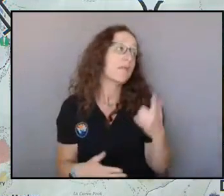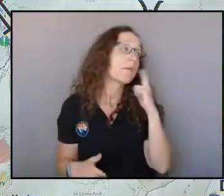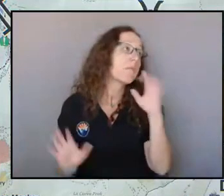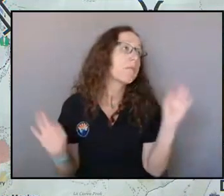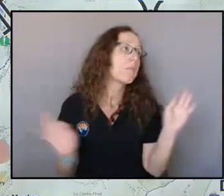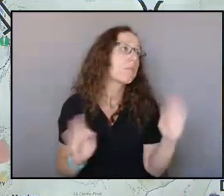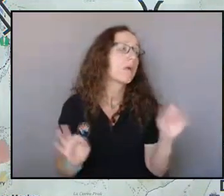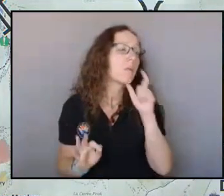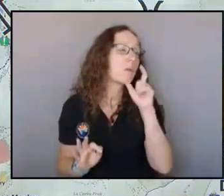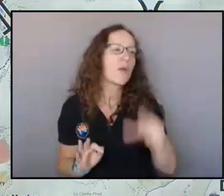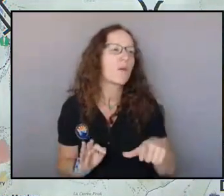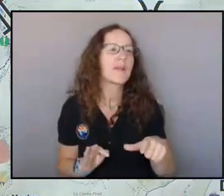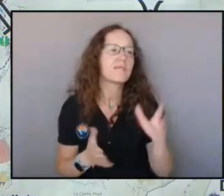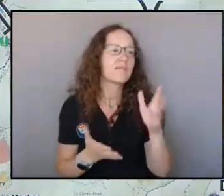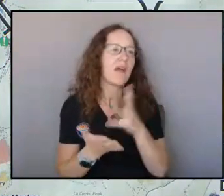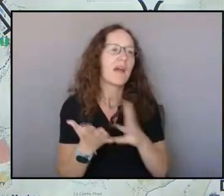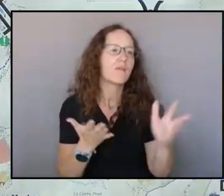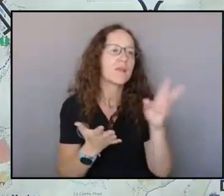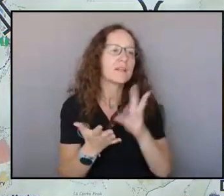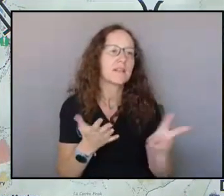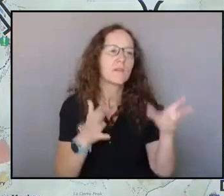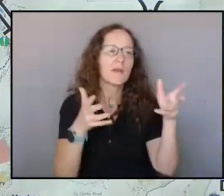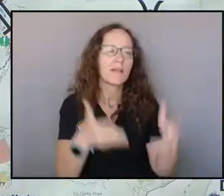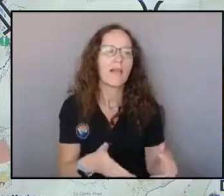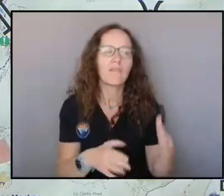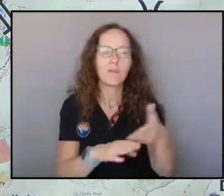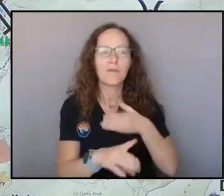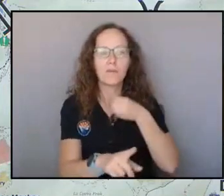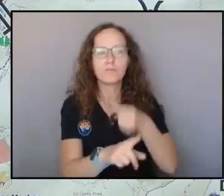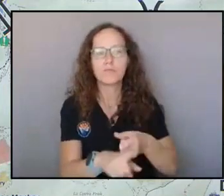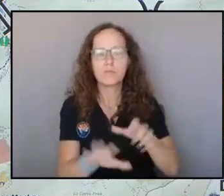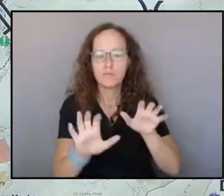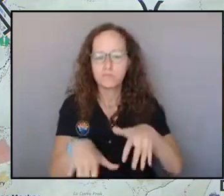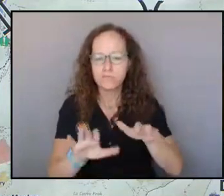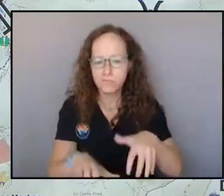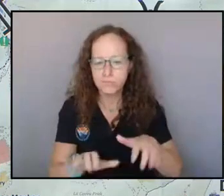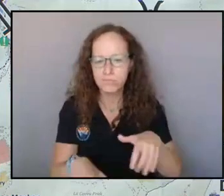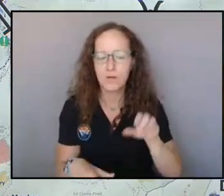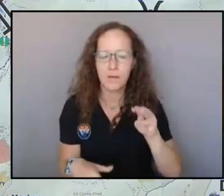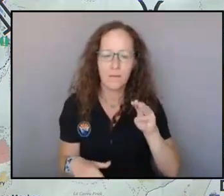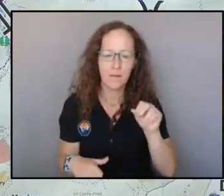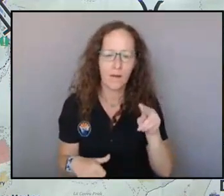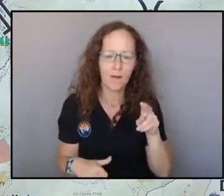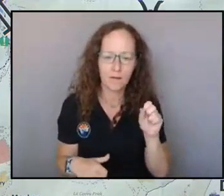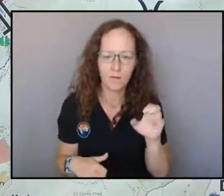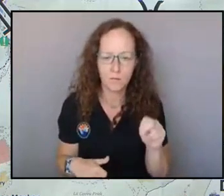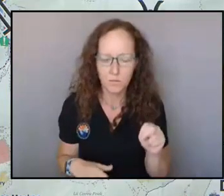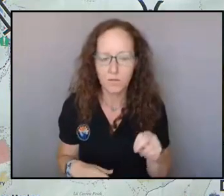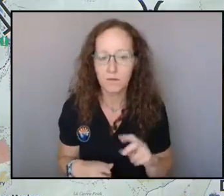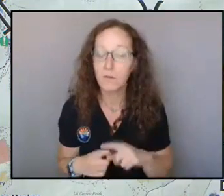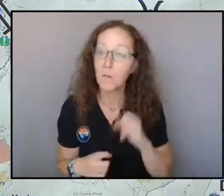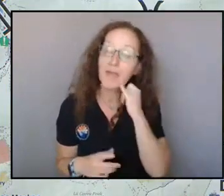WE ARE GOING TO ASSUME WE CAN GO DIRECT AND CATCH IT AND ASSUME WE CAN PULL THE RESOURCES OFF THE